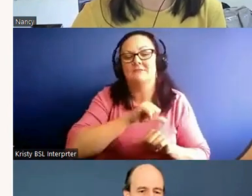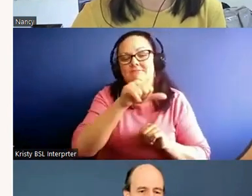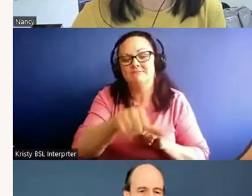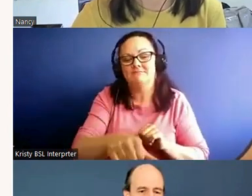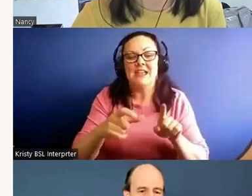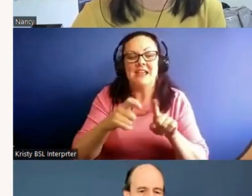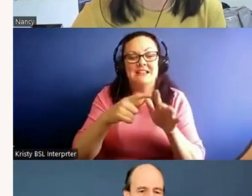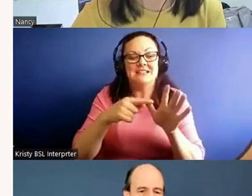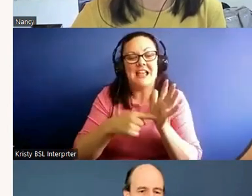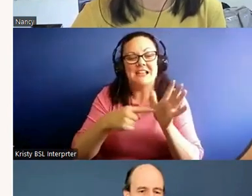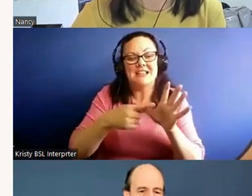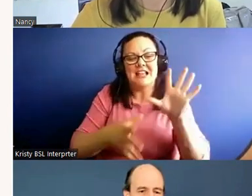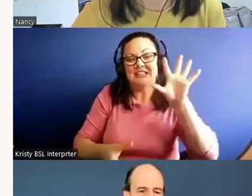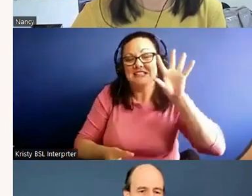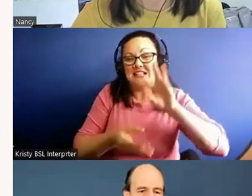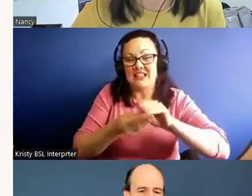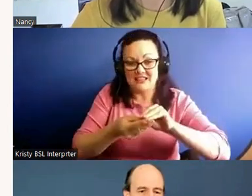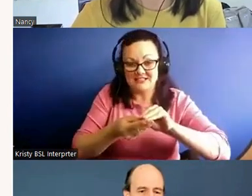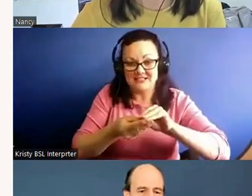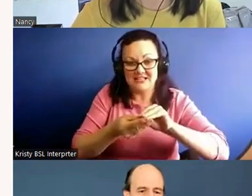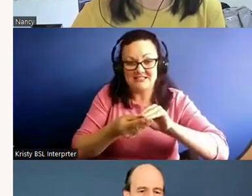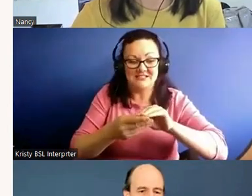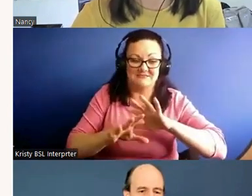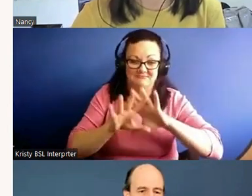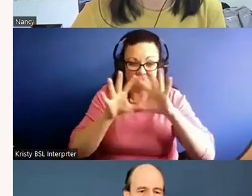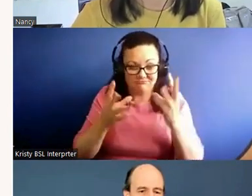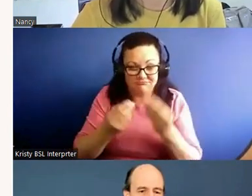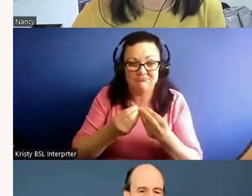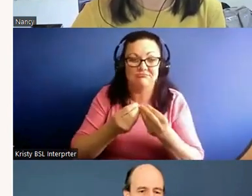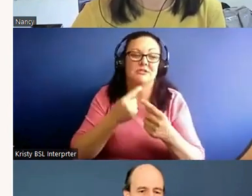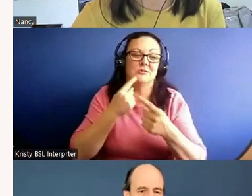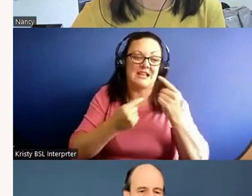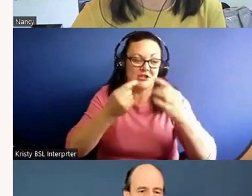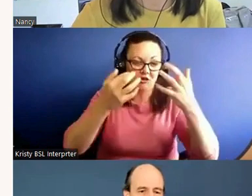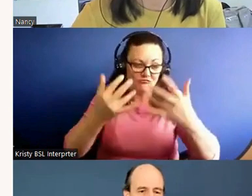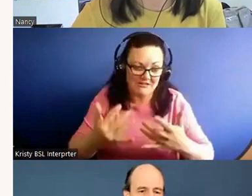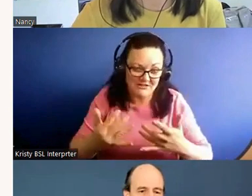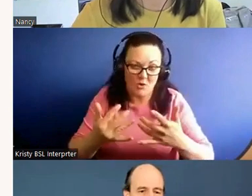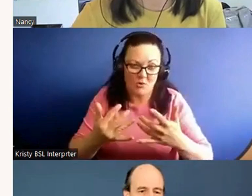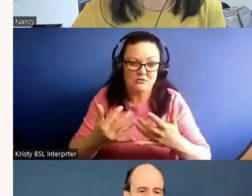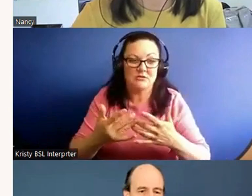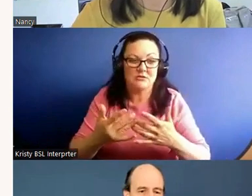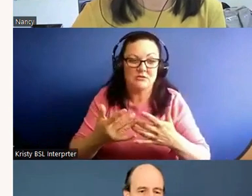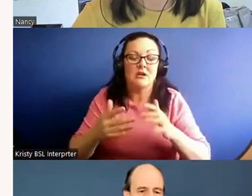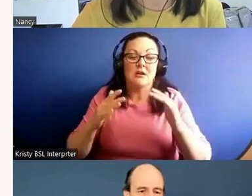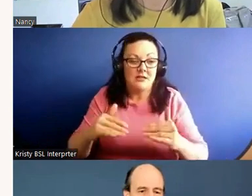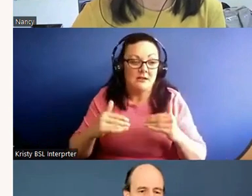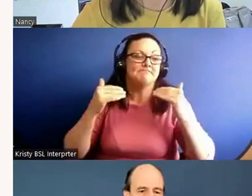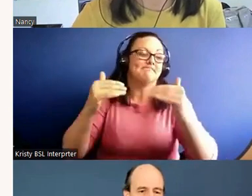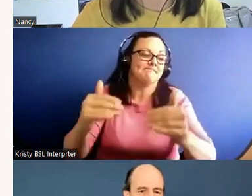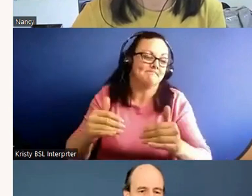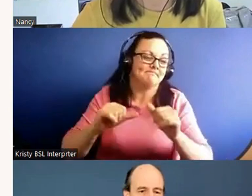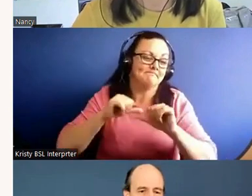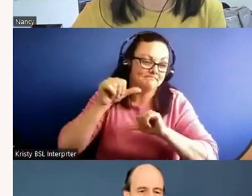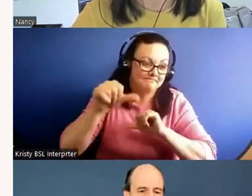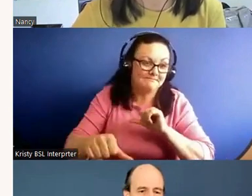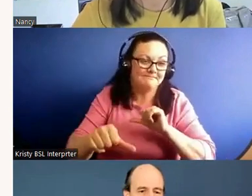data and findings and results and then eventually all of that would then go into the dissemination process so taking